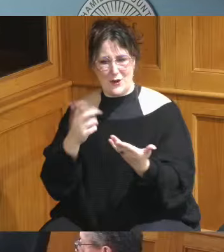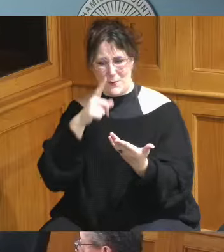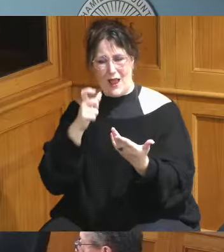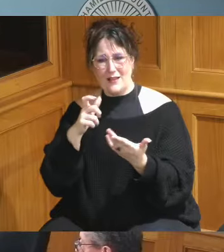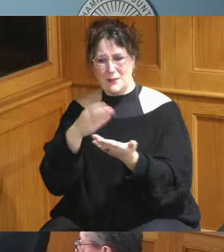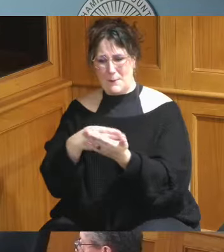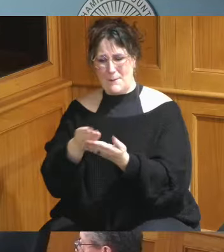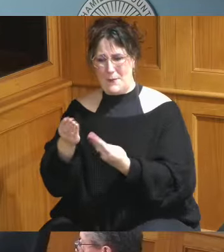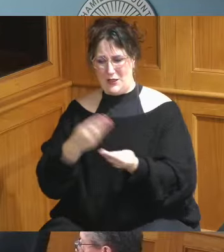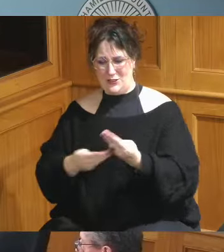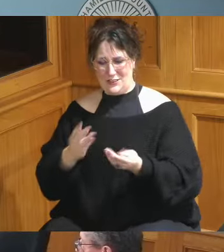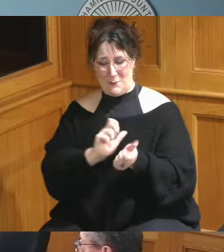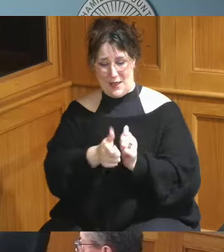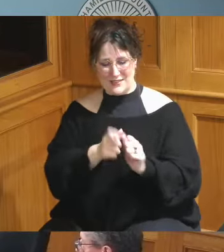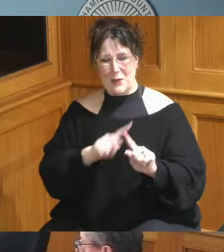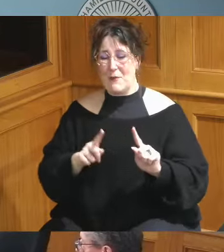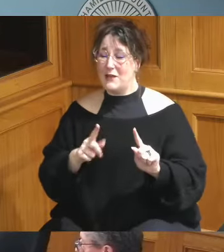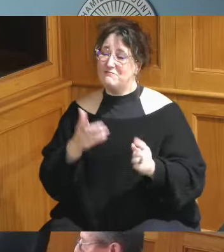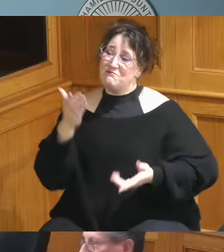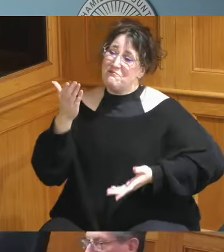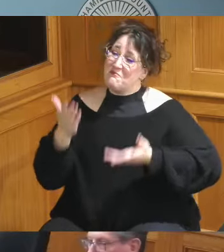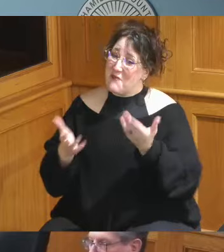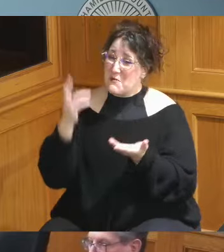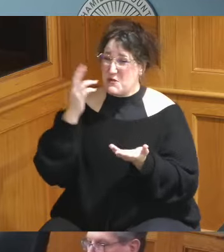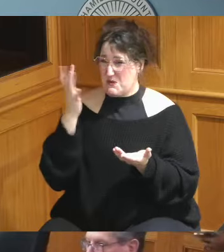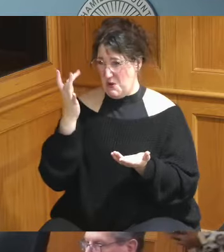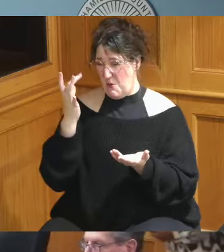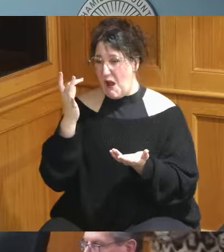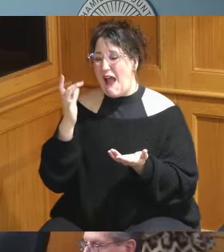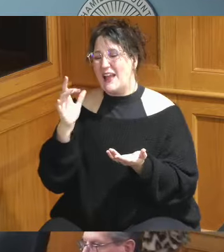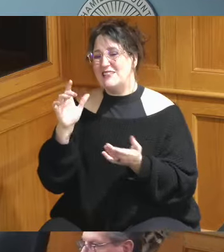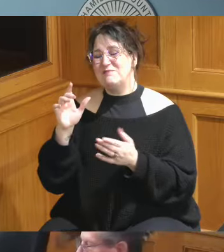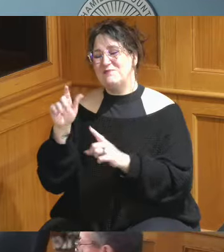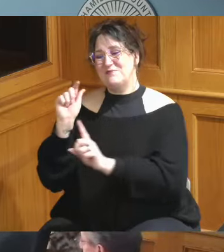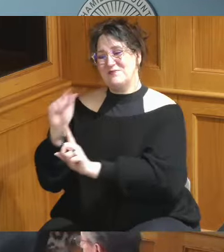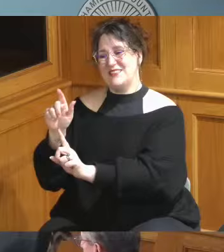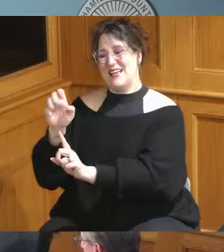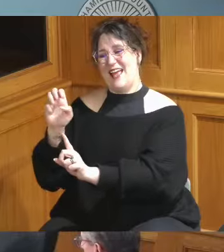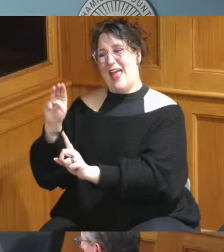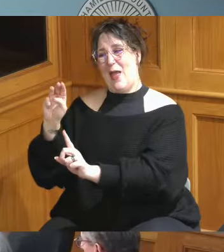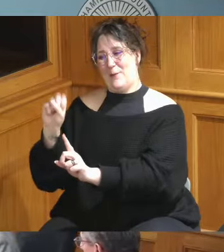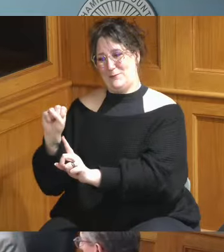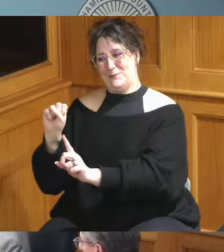but perhaps it's Major M's that has drawn the crowd, so we we don't want to be delusional.